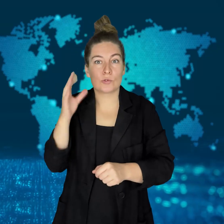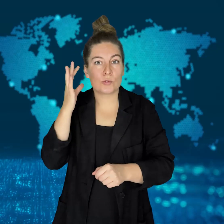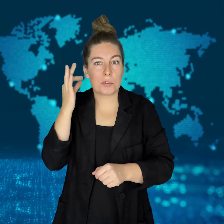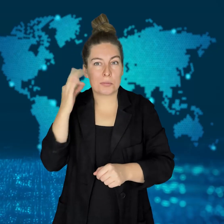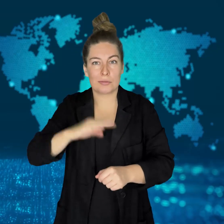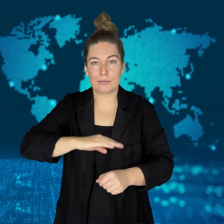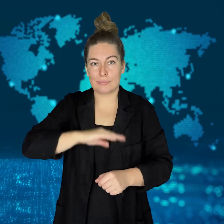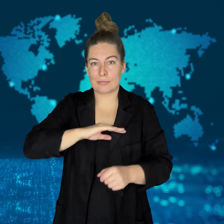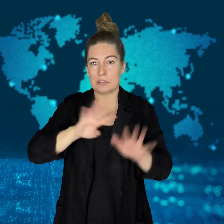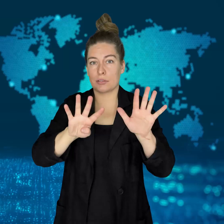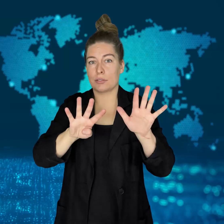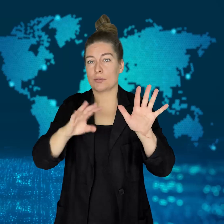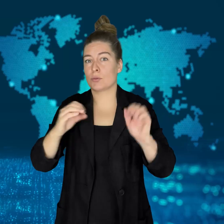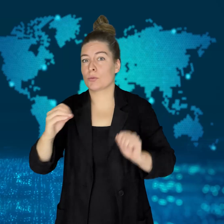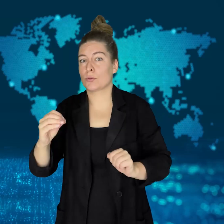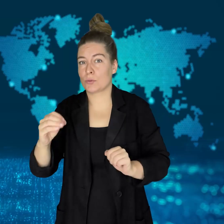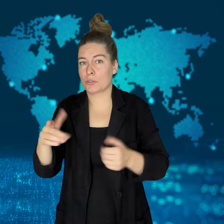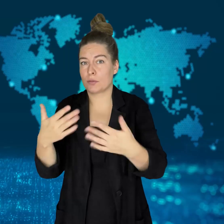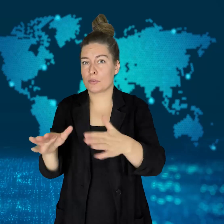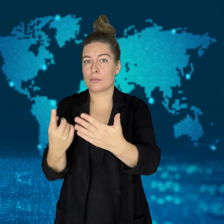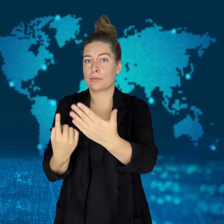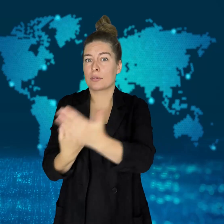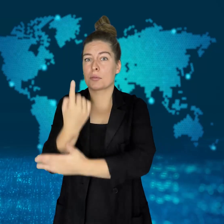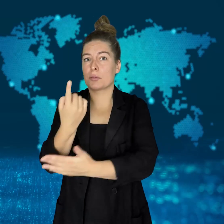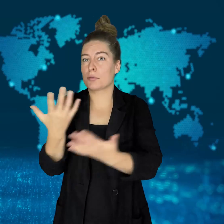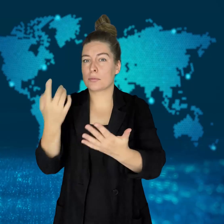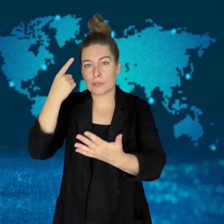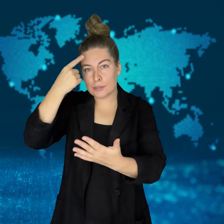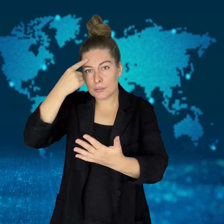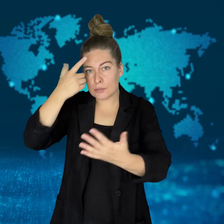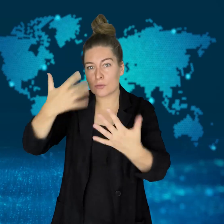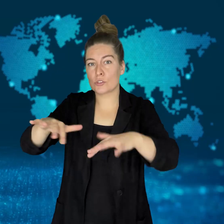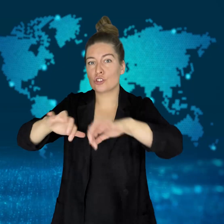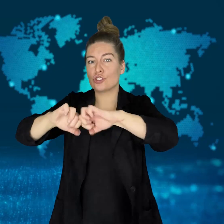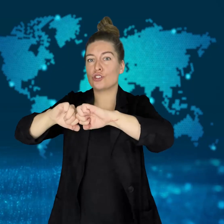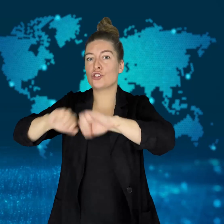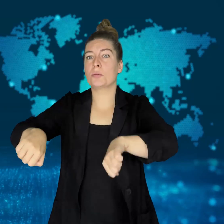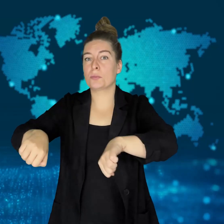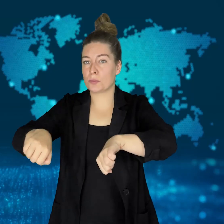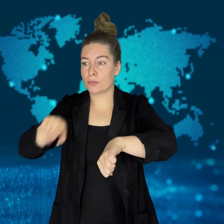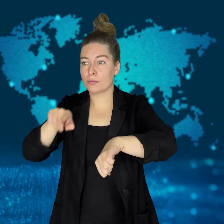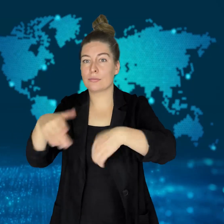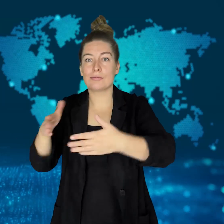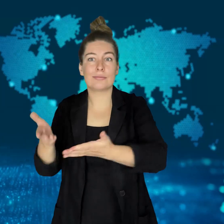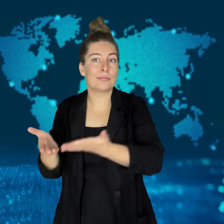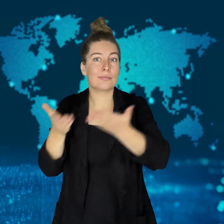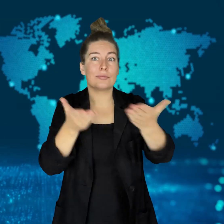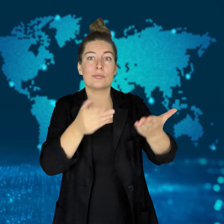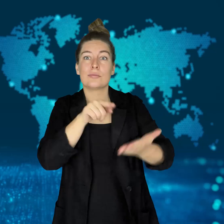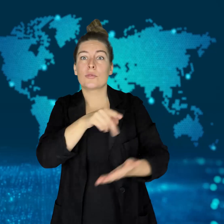an alleged rape in her care facility two weeks ago.